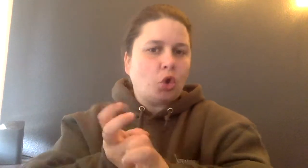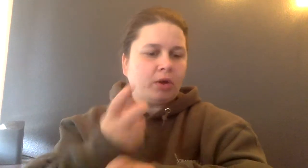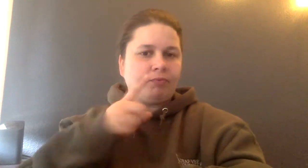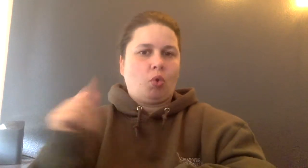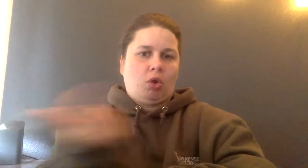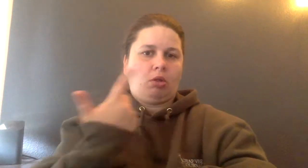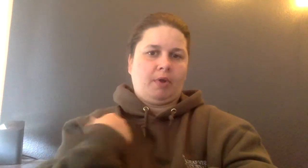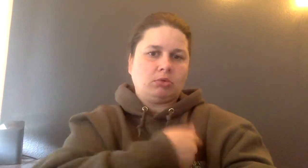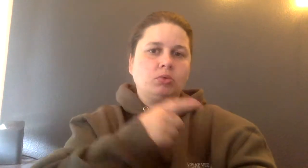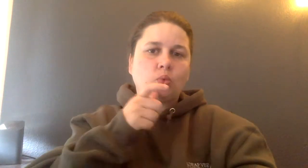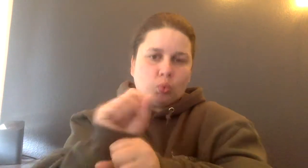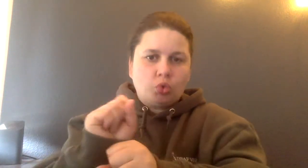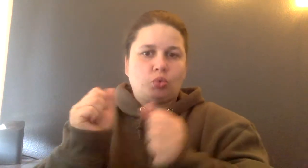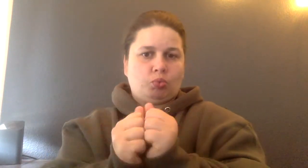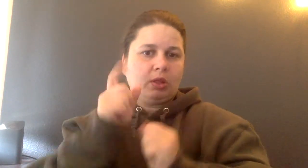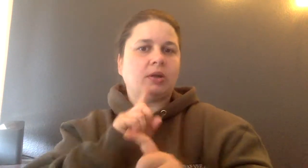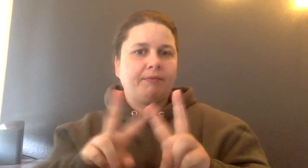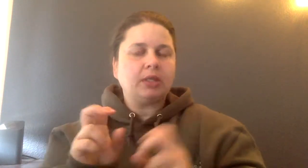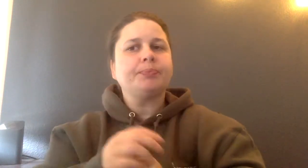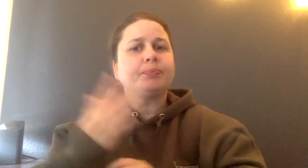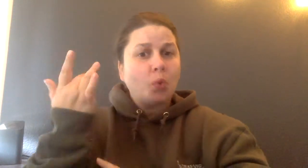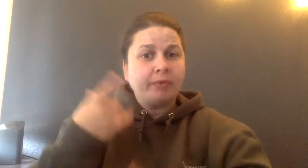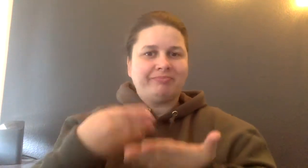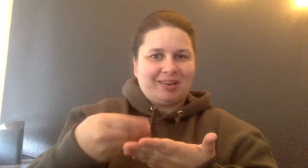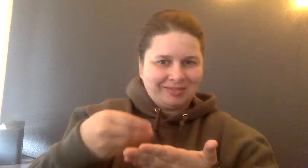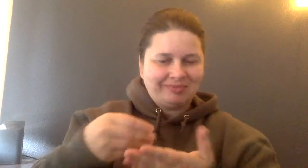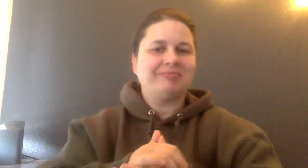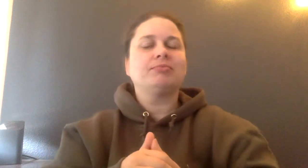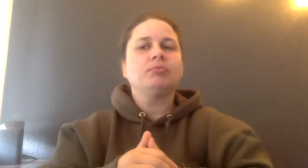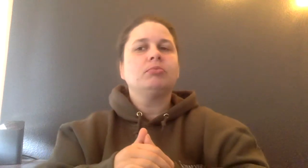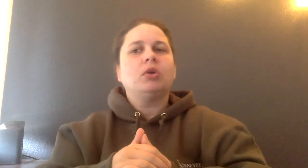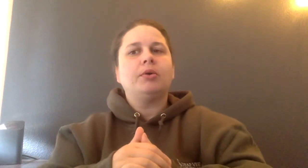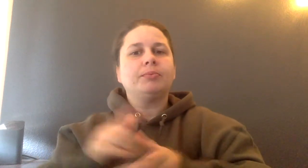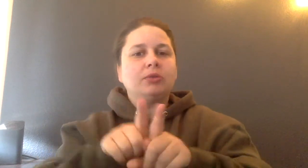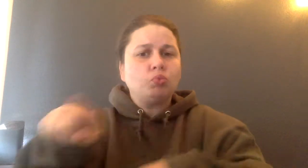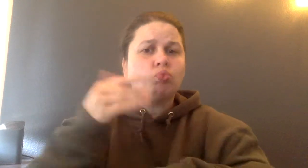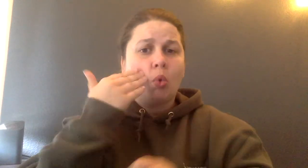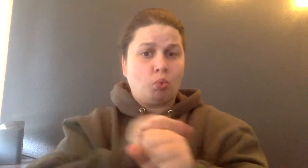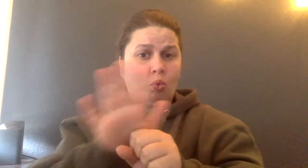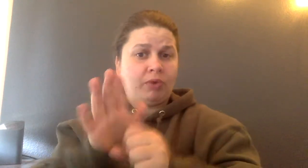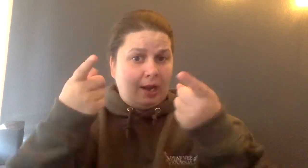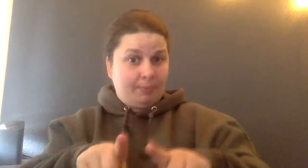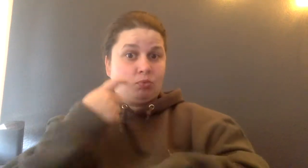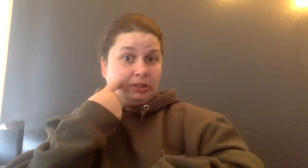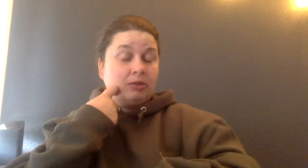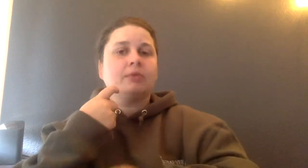It is hard for all of us who work with Deaf Vee Journal because of funds. As you know, COVID-19 has impacted many of us.